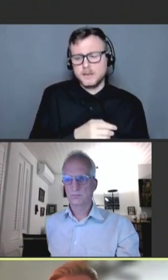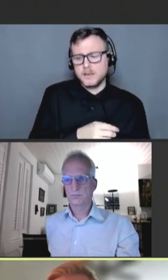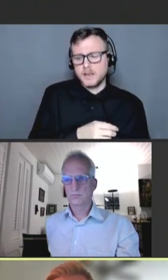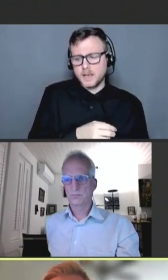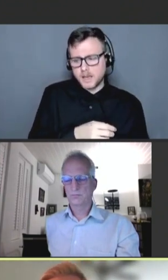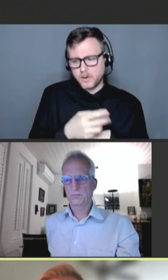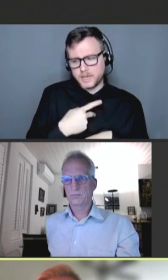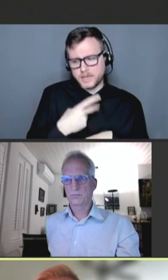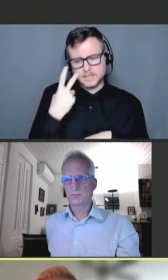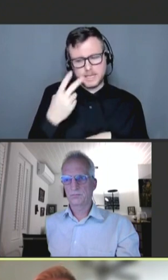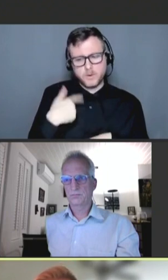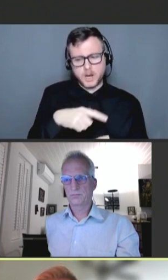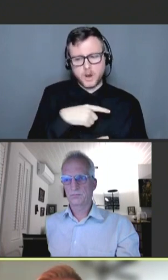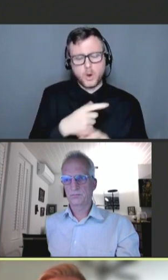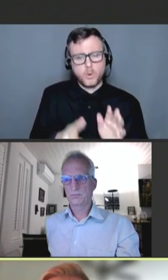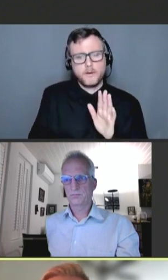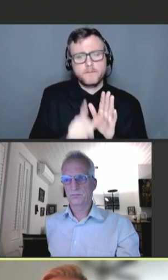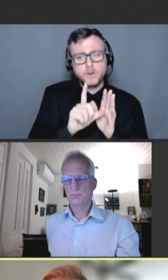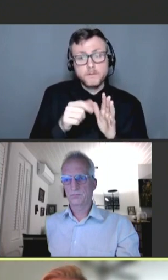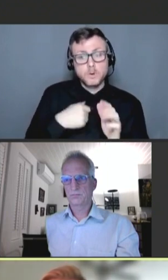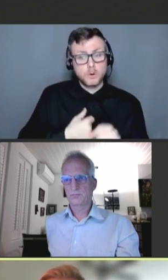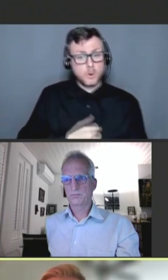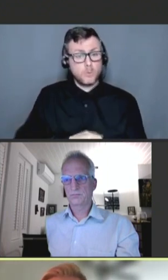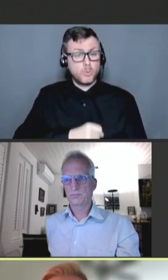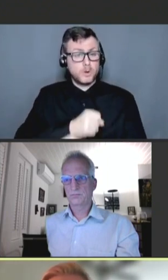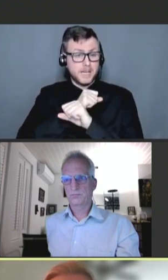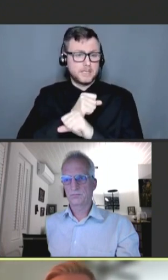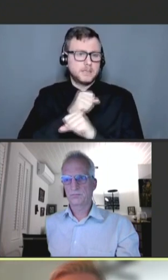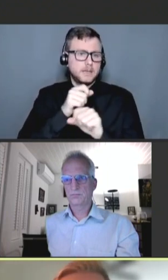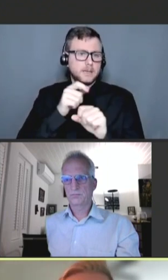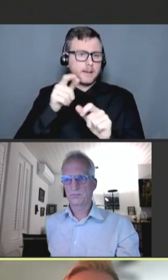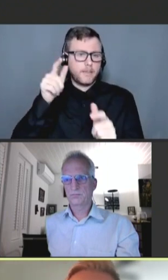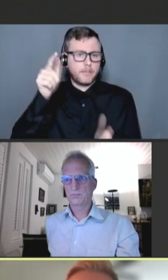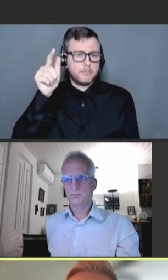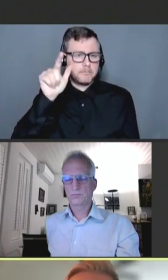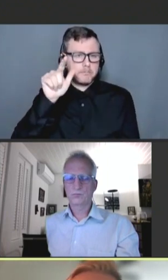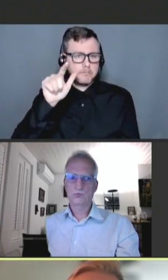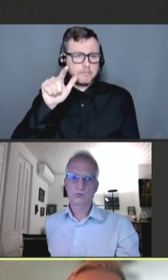the fact that, you know, protection sort of diminishes over time. Next slide, please.